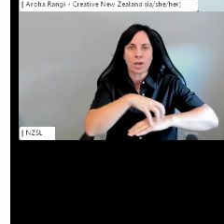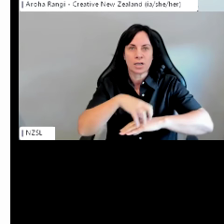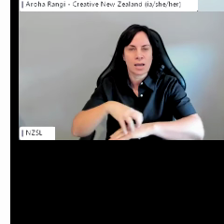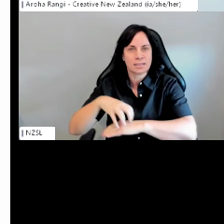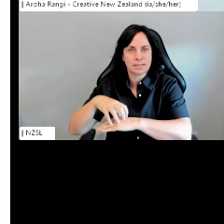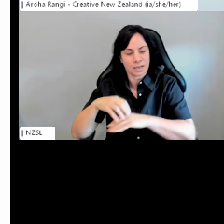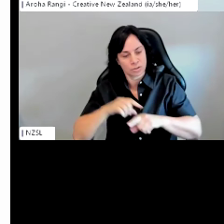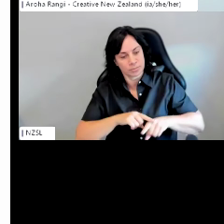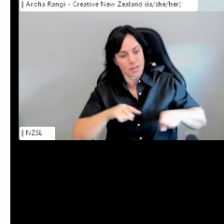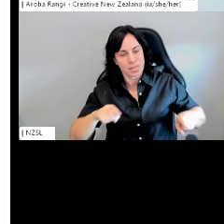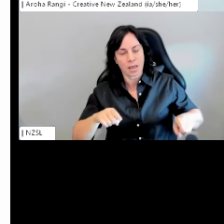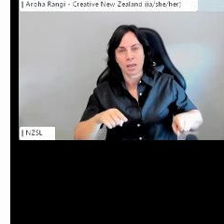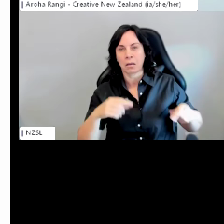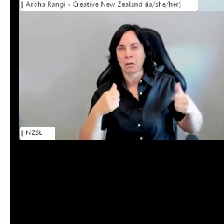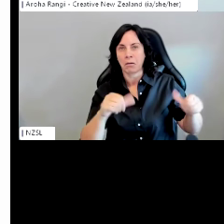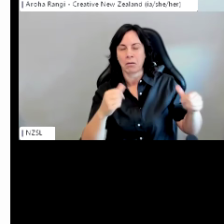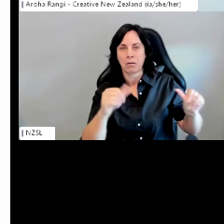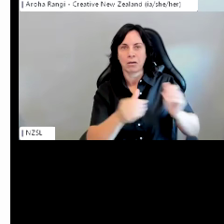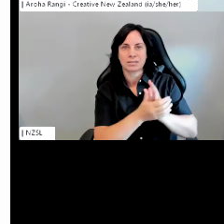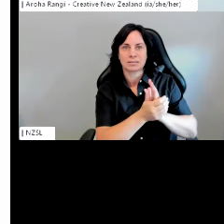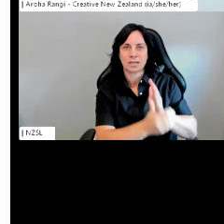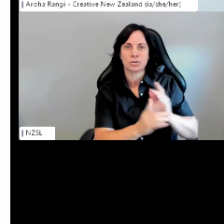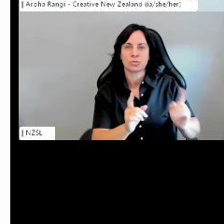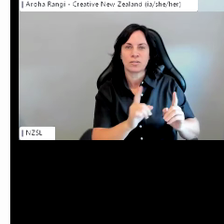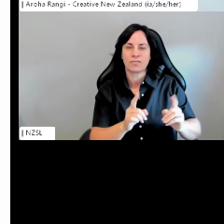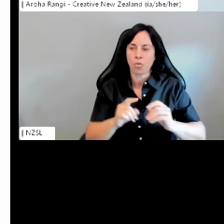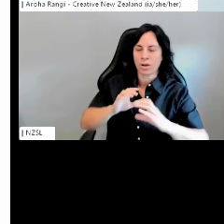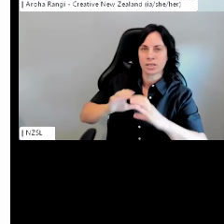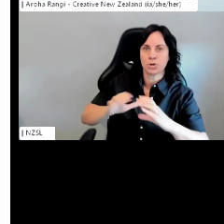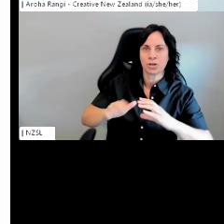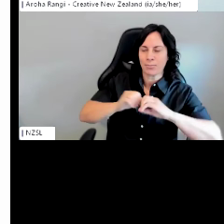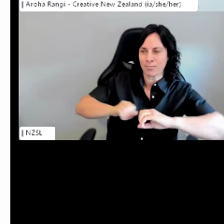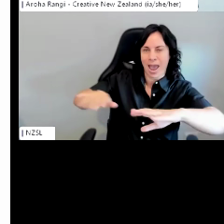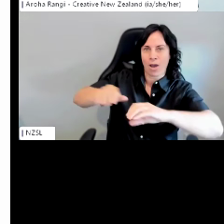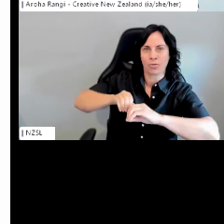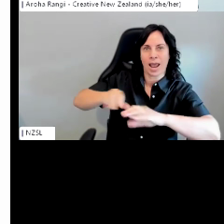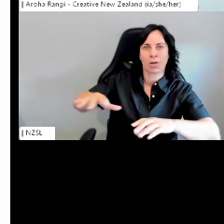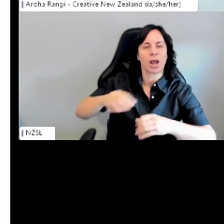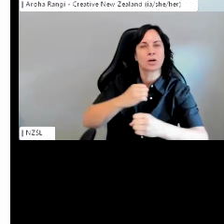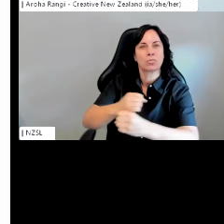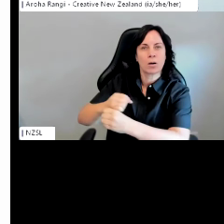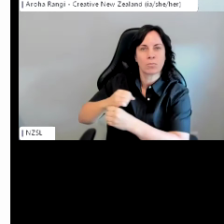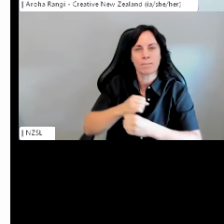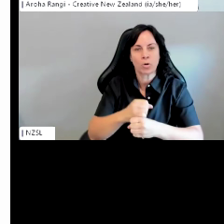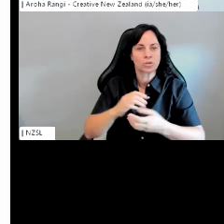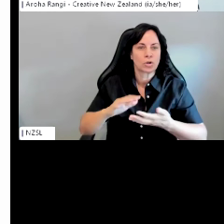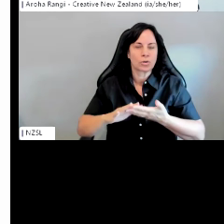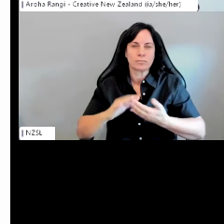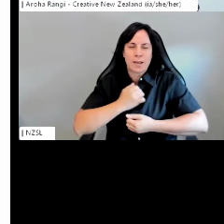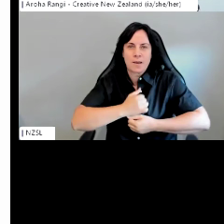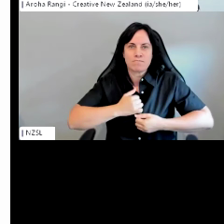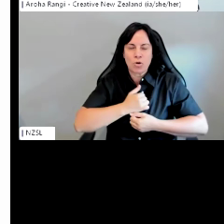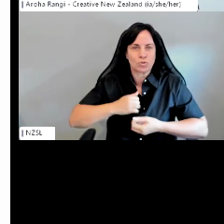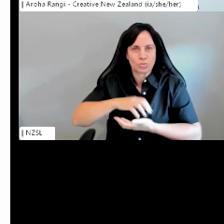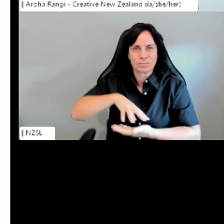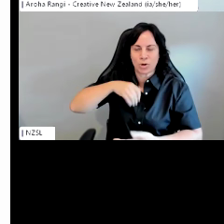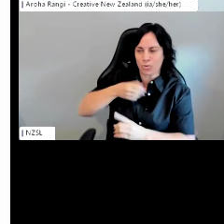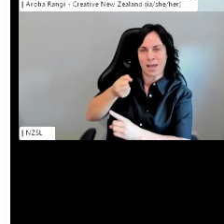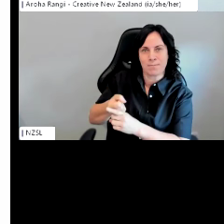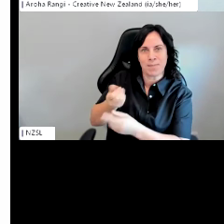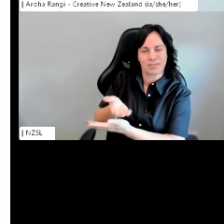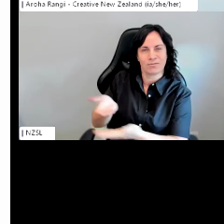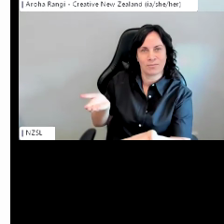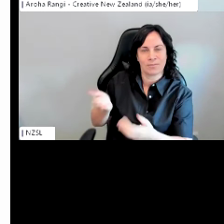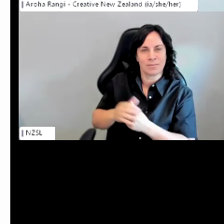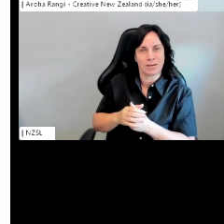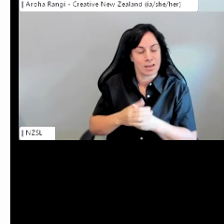communicating the emotional and spiritual impact that their work can have are developing what we